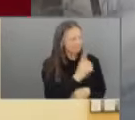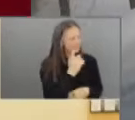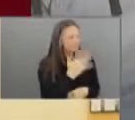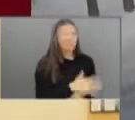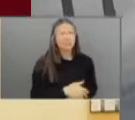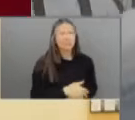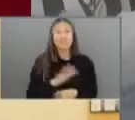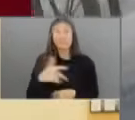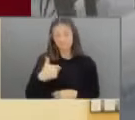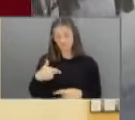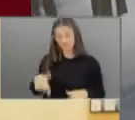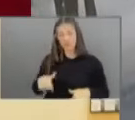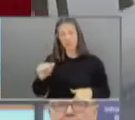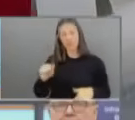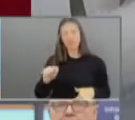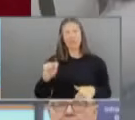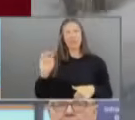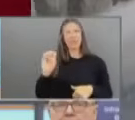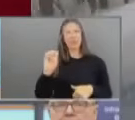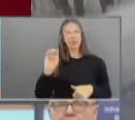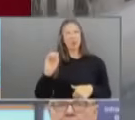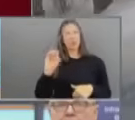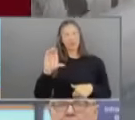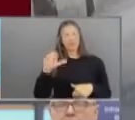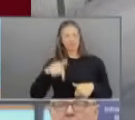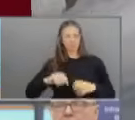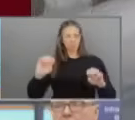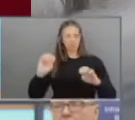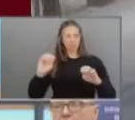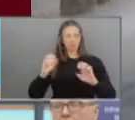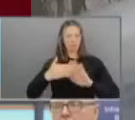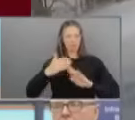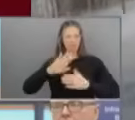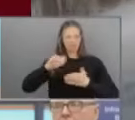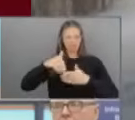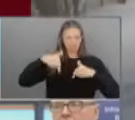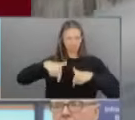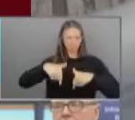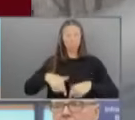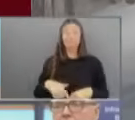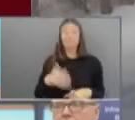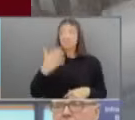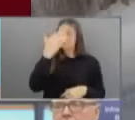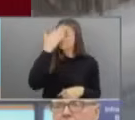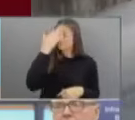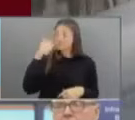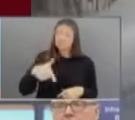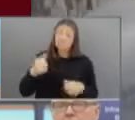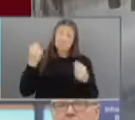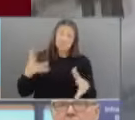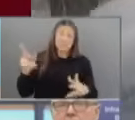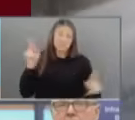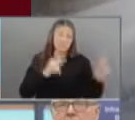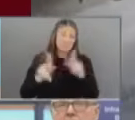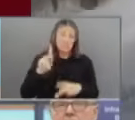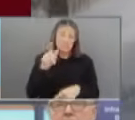ERIC. YES, SIR. THANK YOU VERY MUCH, GOVERNOR. AND GOOD MORNING FROM THE EOC. IT’S A TEAM EFFORT, THAT’S FOR CERTAIN.